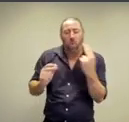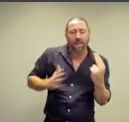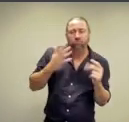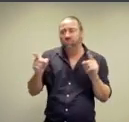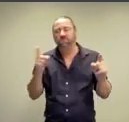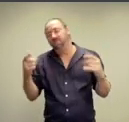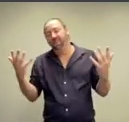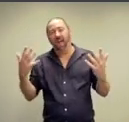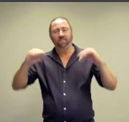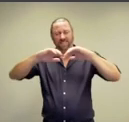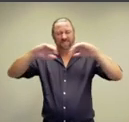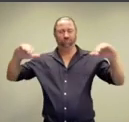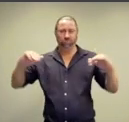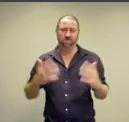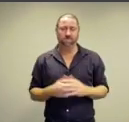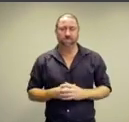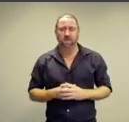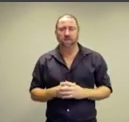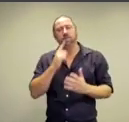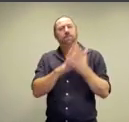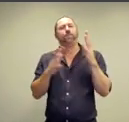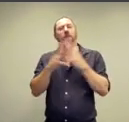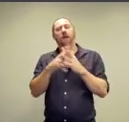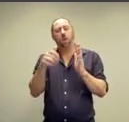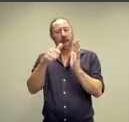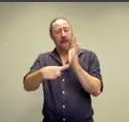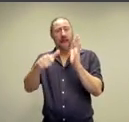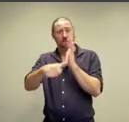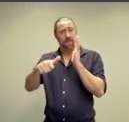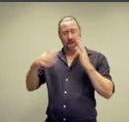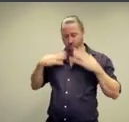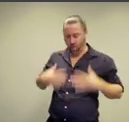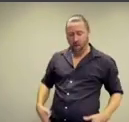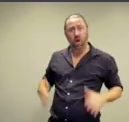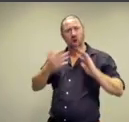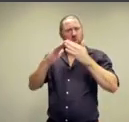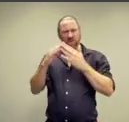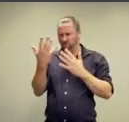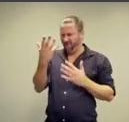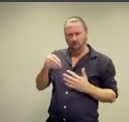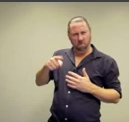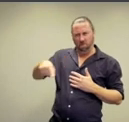what's really interesting, I guess about, I guess how the leather wear community